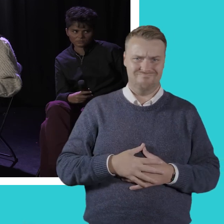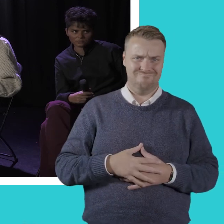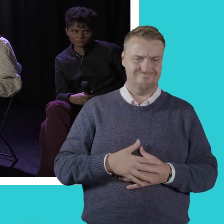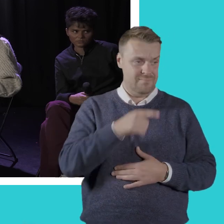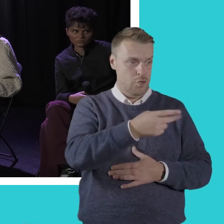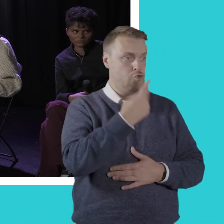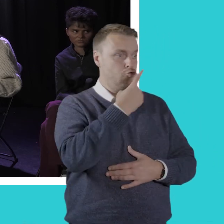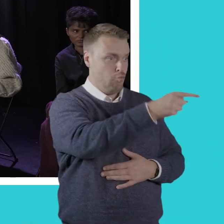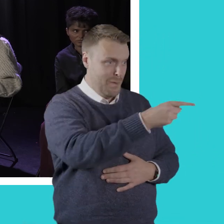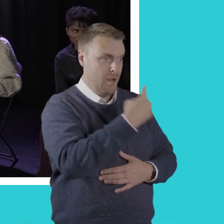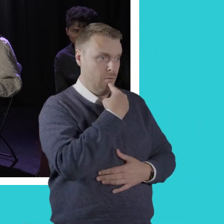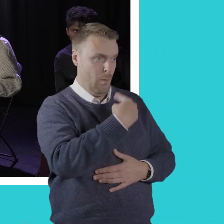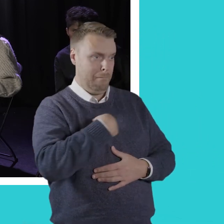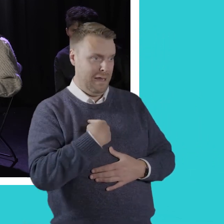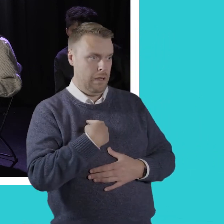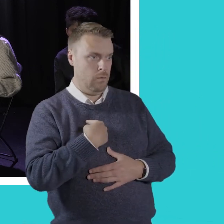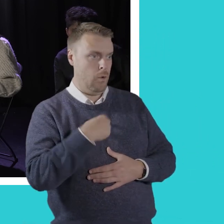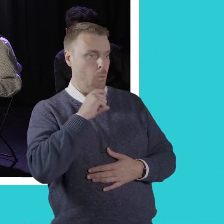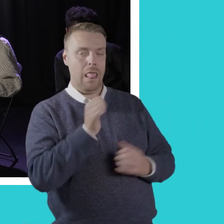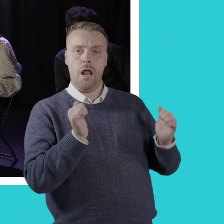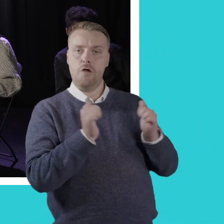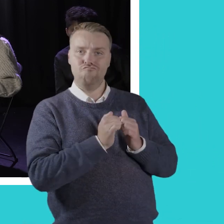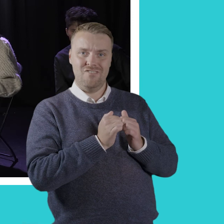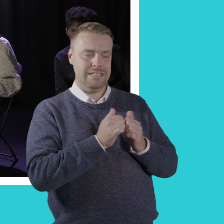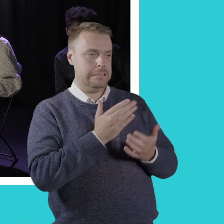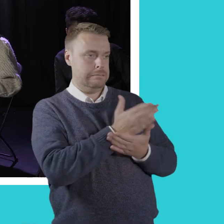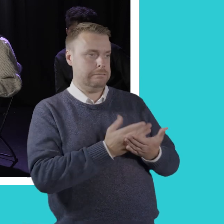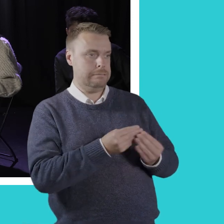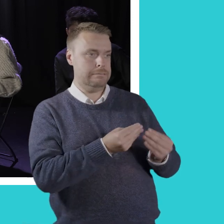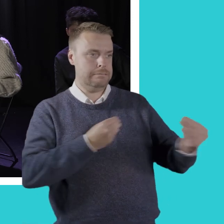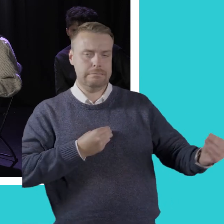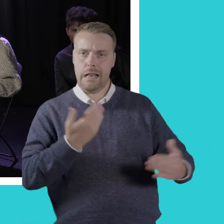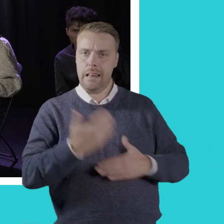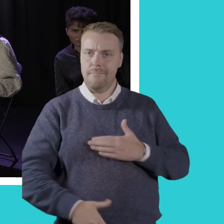pounds and the one with one pound is never gonna agree and I just don't know how we can get out